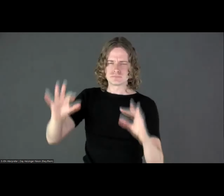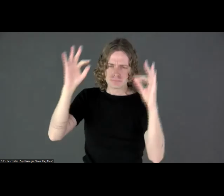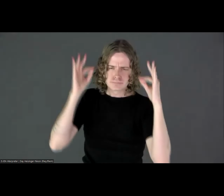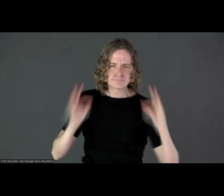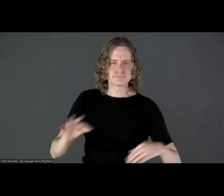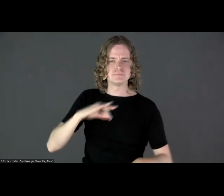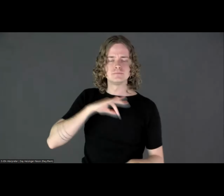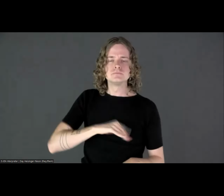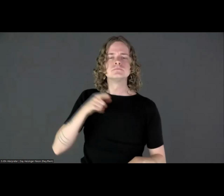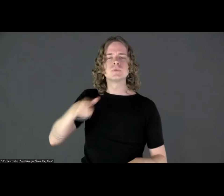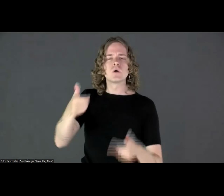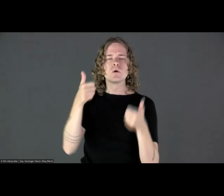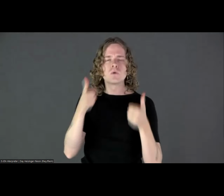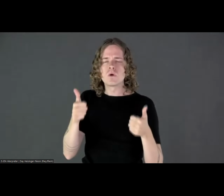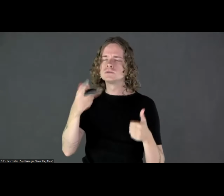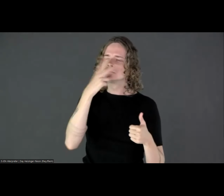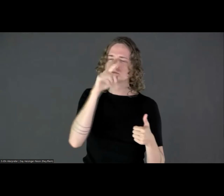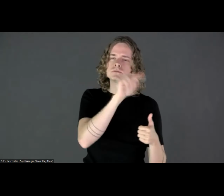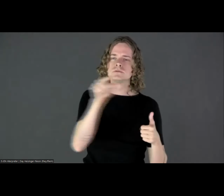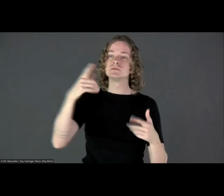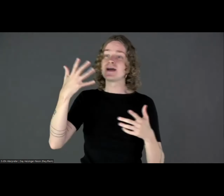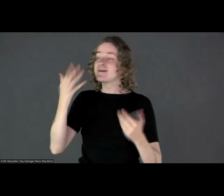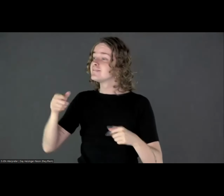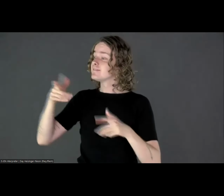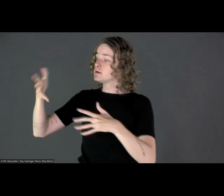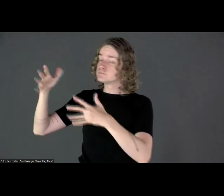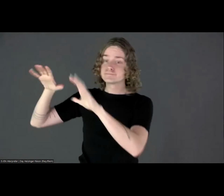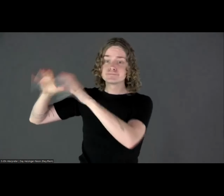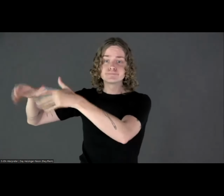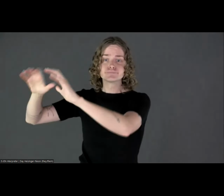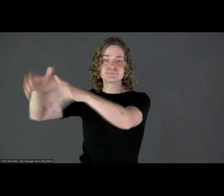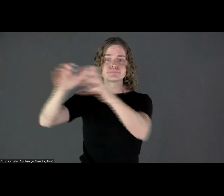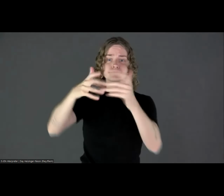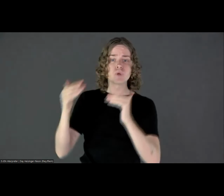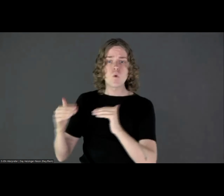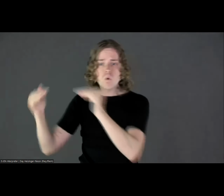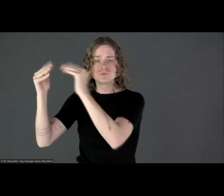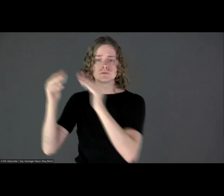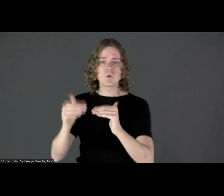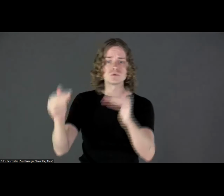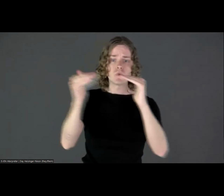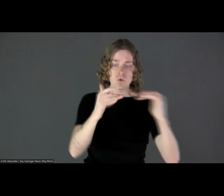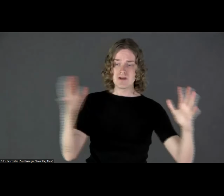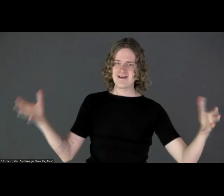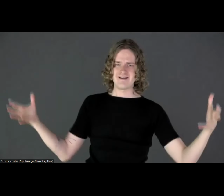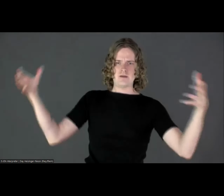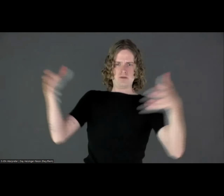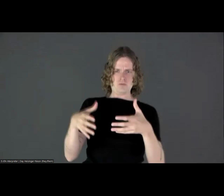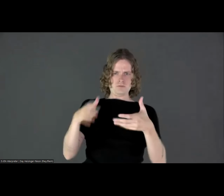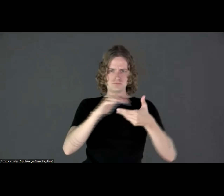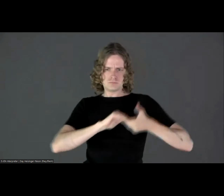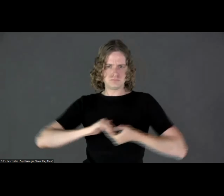applying the innovative approaches to disability inclusive through a grant mechanism such as the